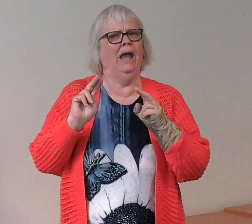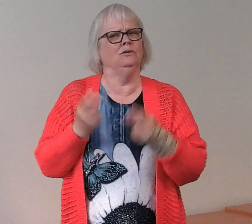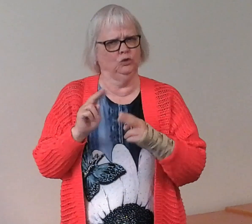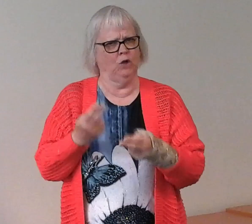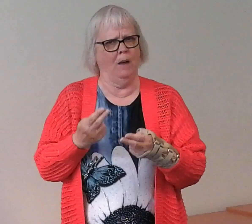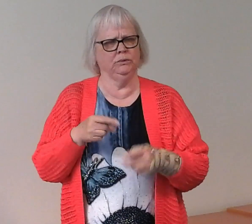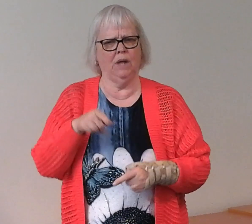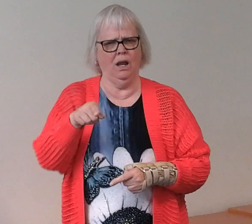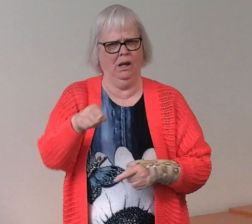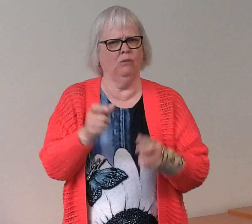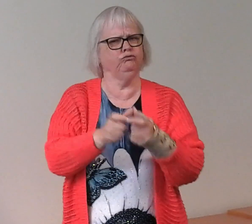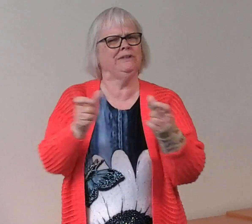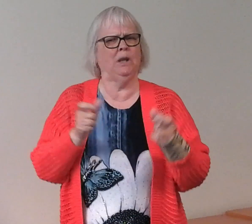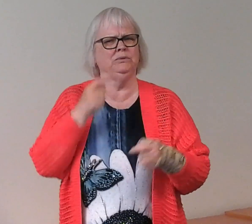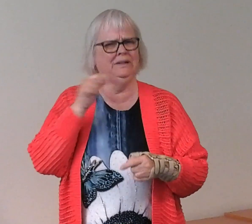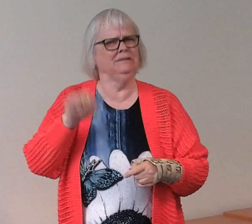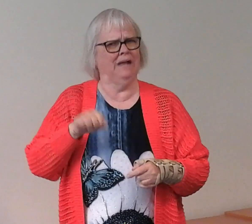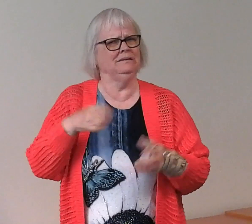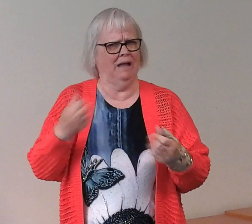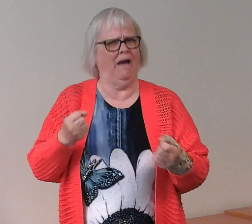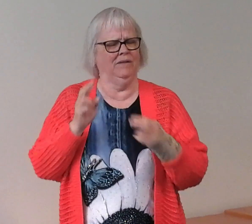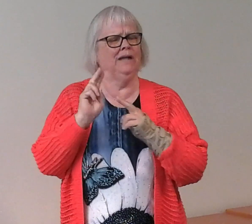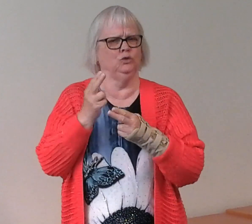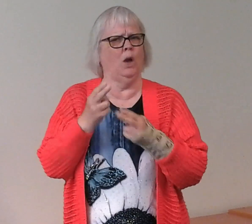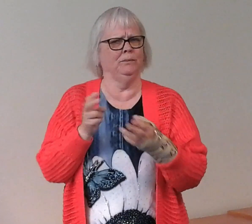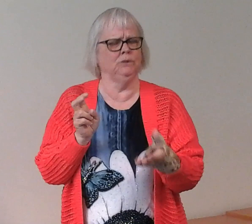the reception where was the interpreter. The receptionist said yes an interpreter